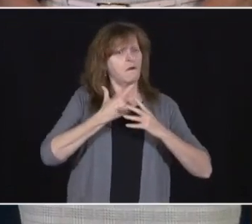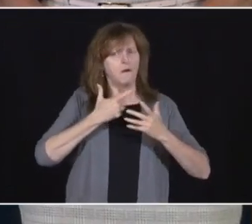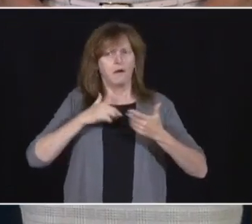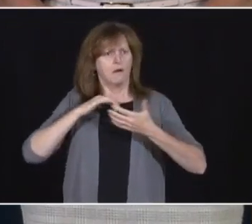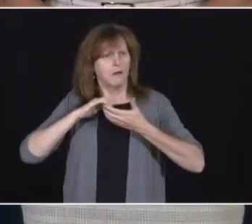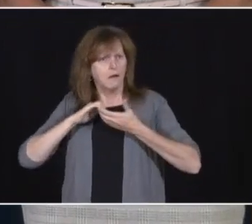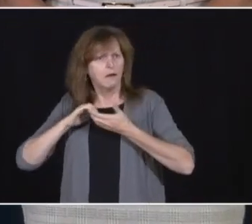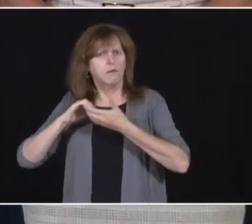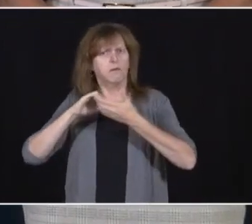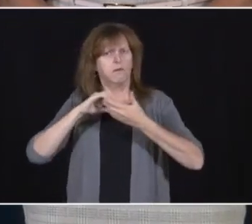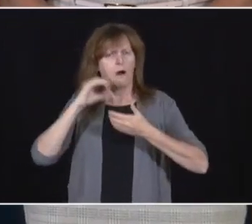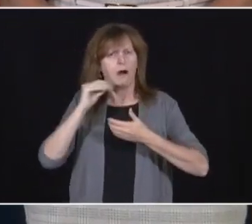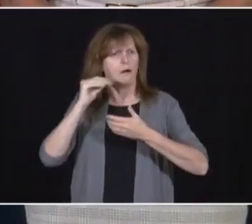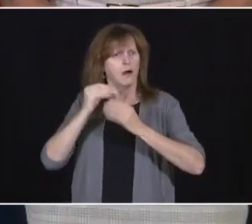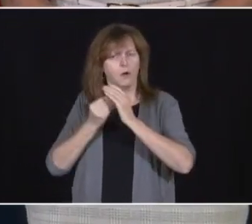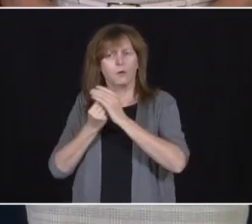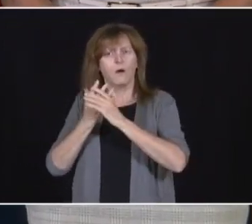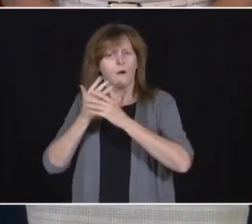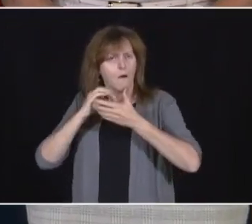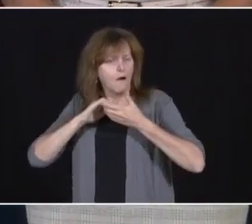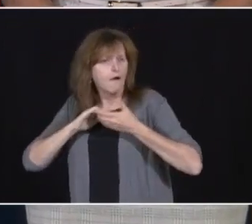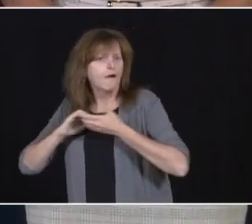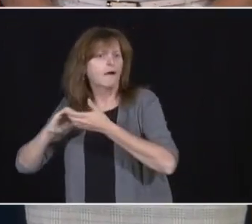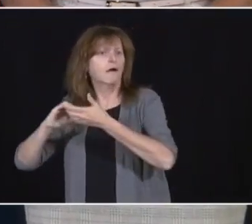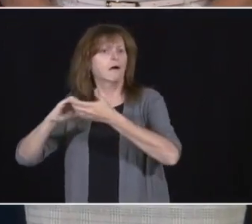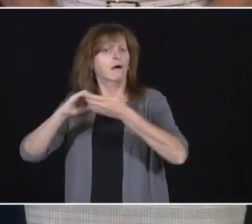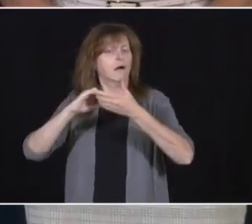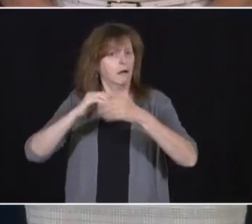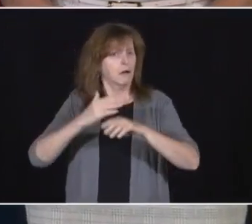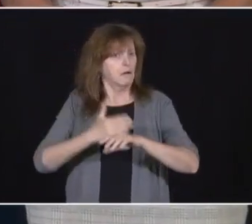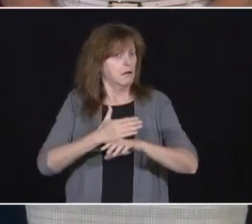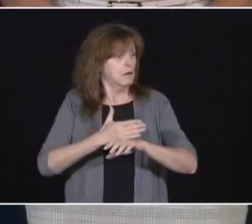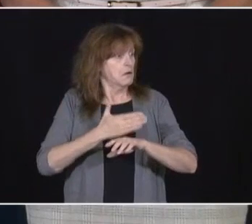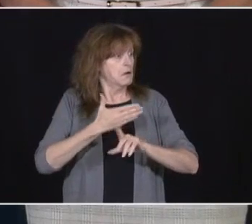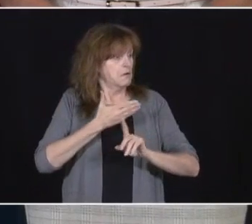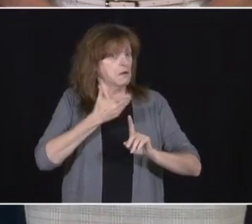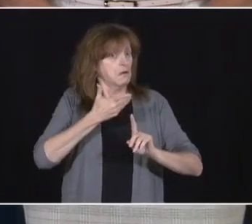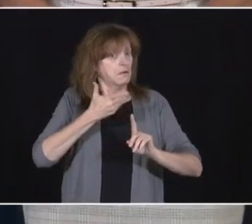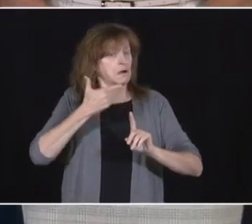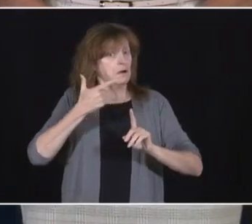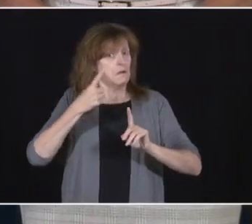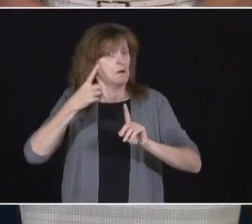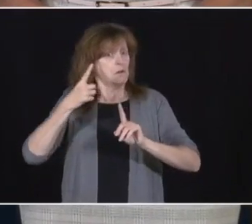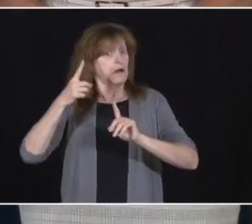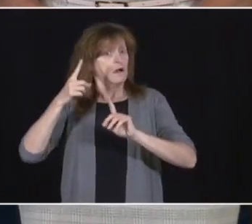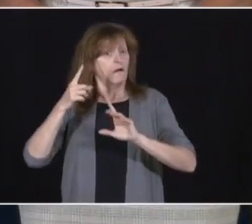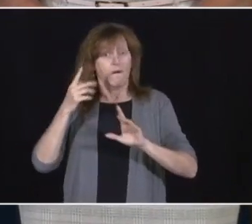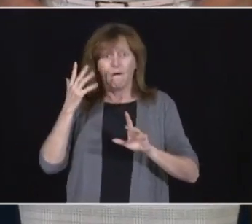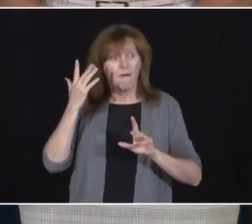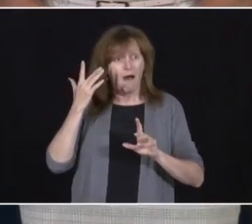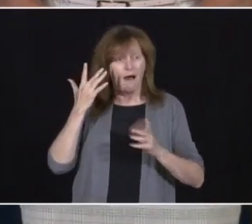province. And we could not of gone this far without working together without supporting one another. And that starts with our young people.